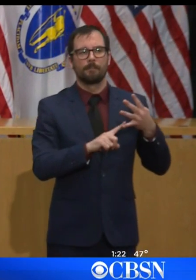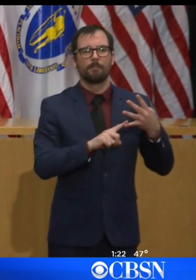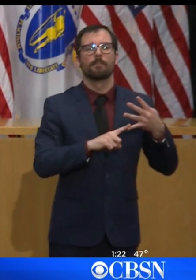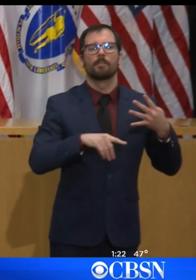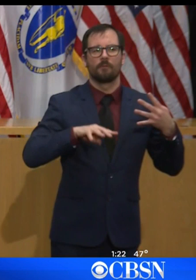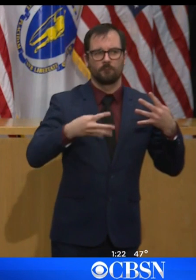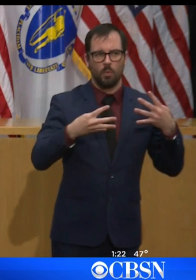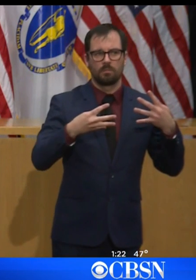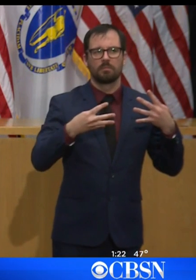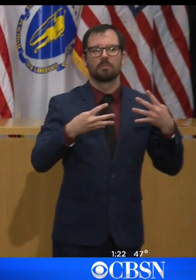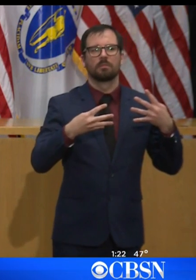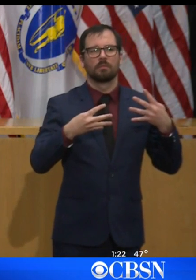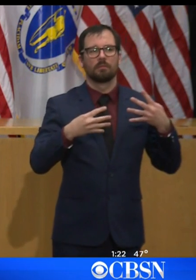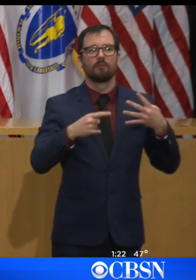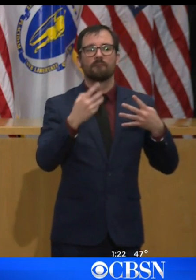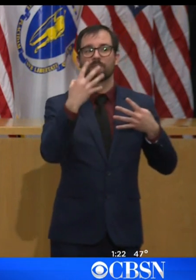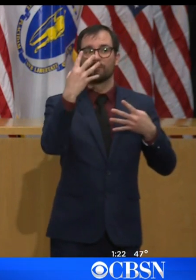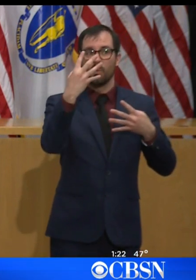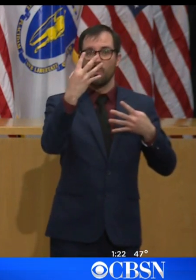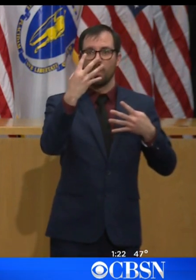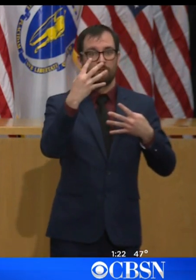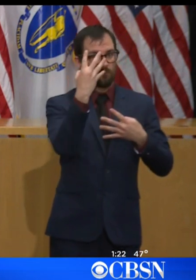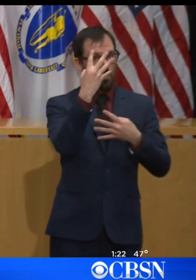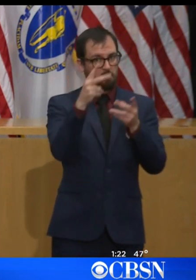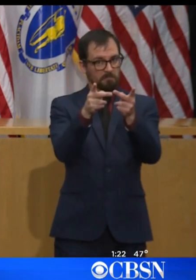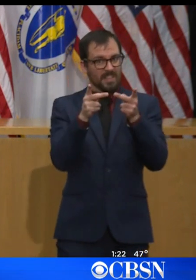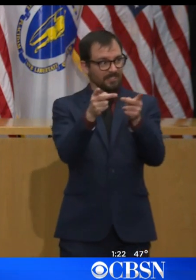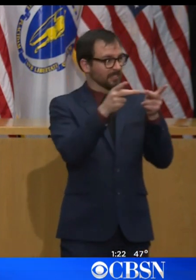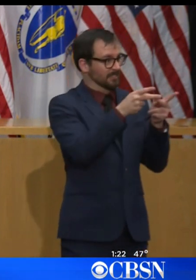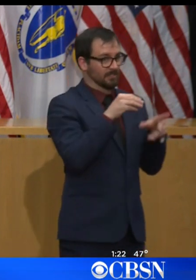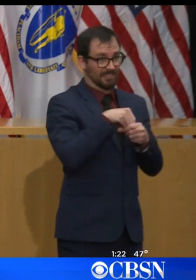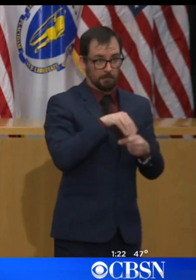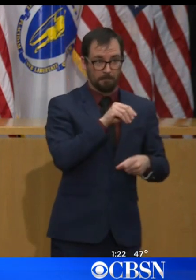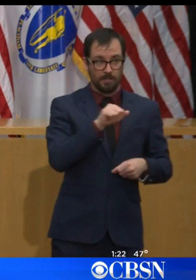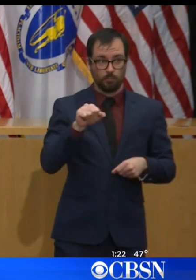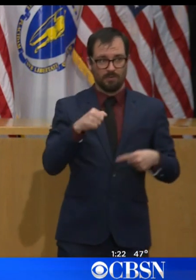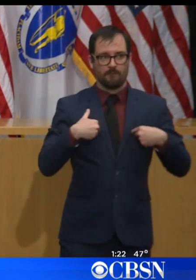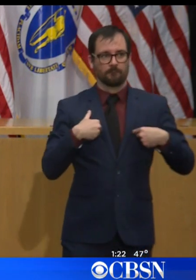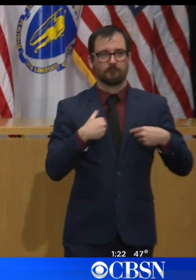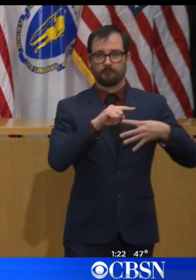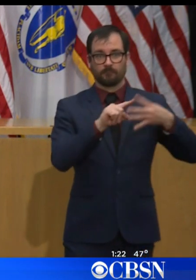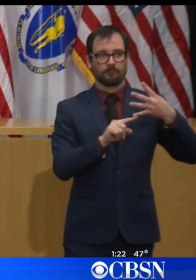WE MOVED VERY QUICKLY TO SECURE MASSACHUSETTS OF THE FOURTH LOCATION. THE PATEL OWNED AND OPERATED